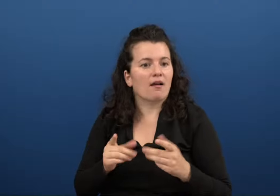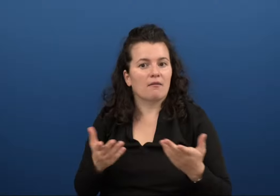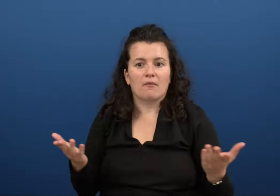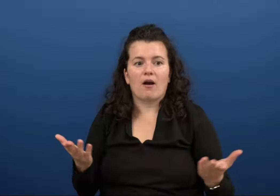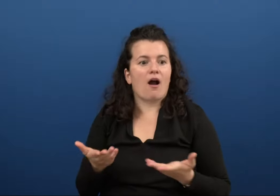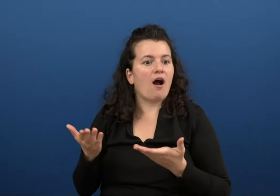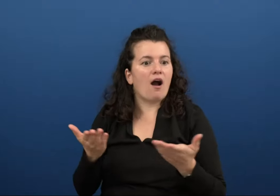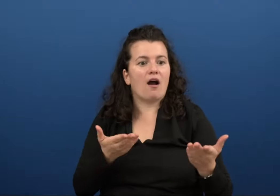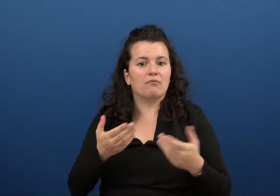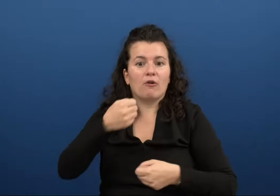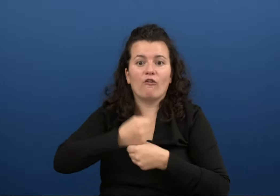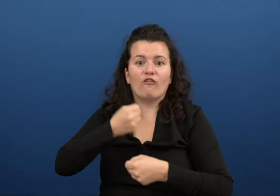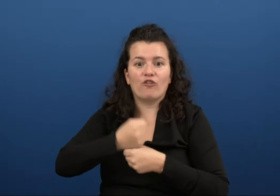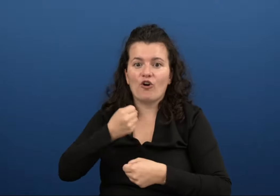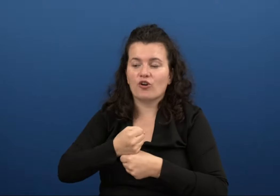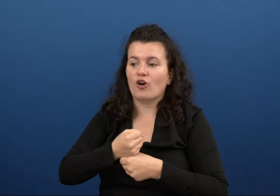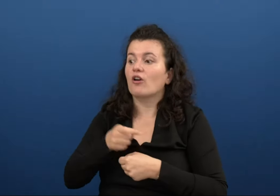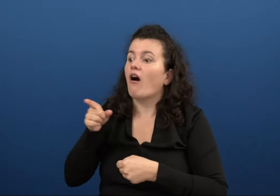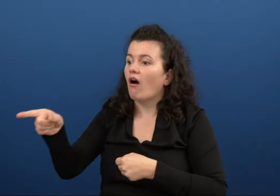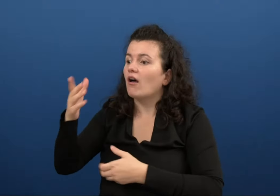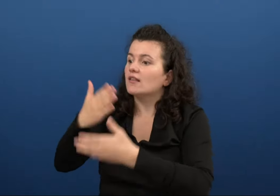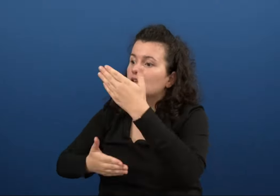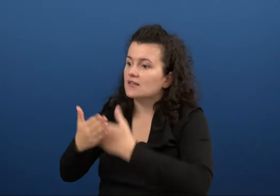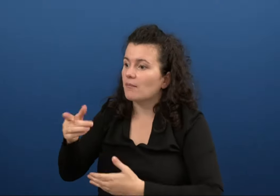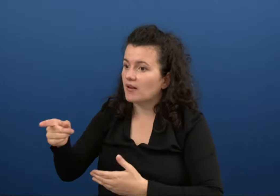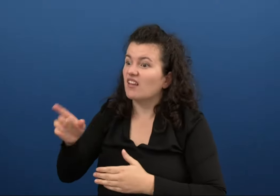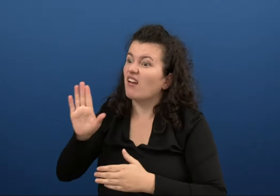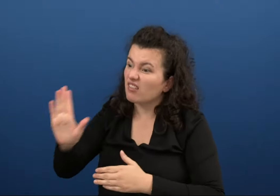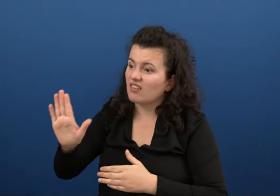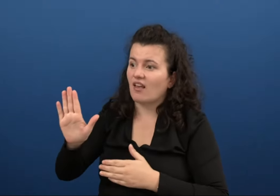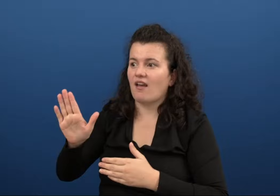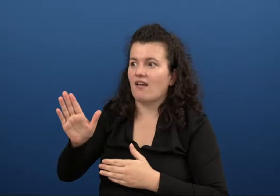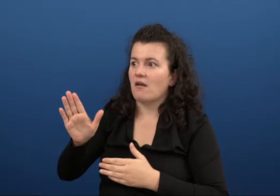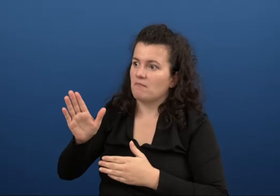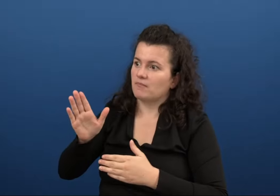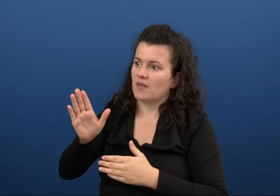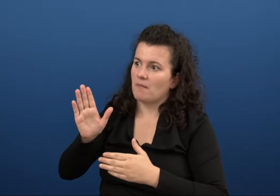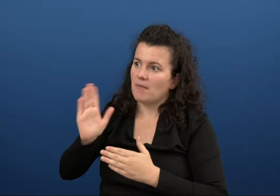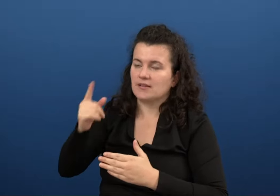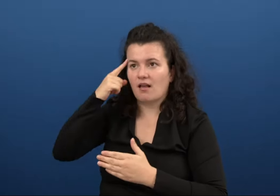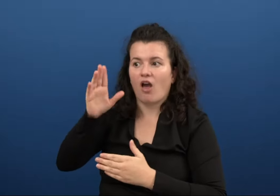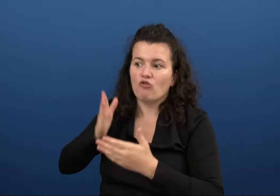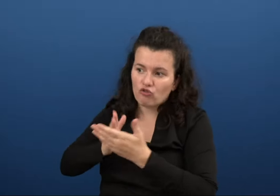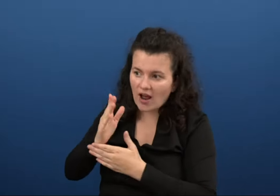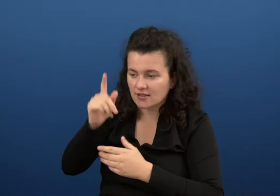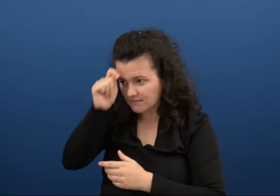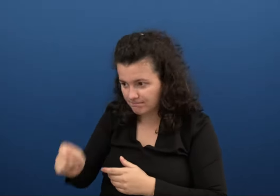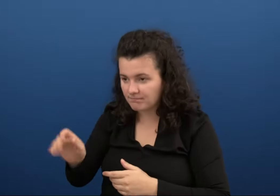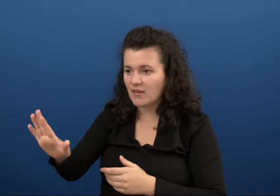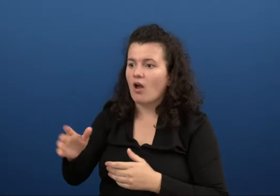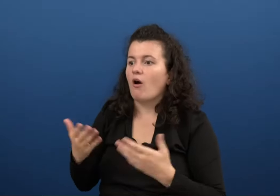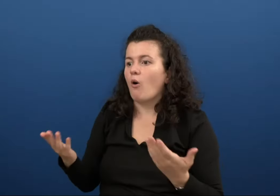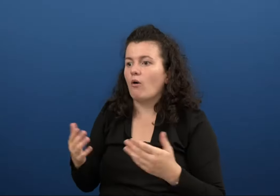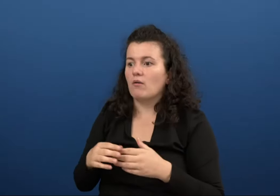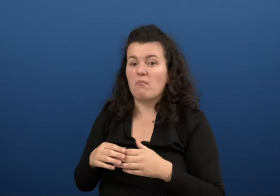to thrive and the rise to be protected. Let us also remember that reaction your candidate